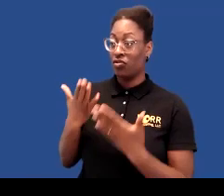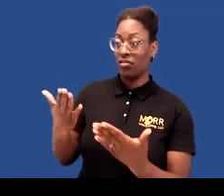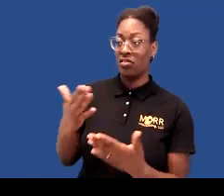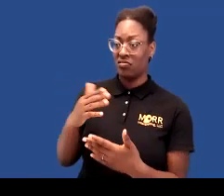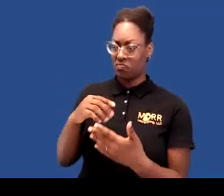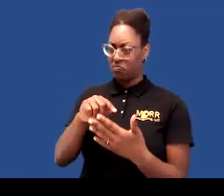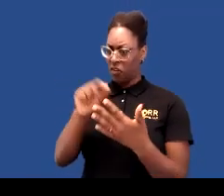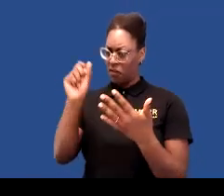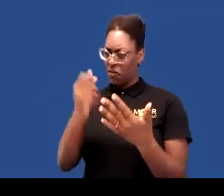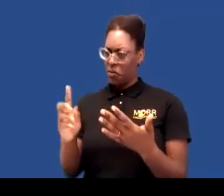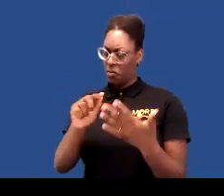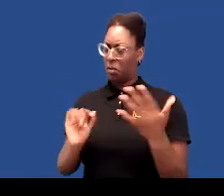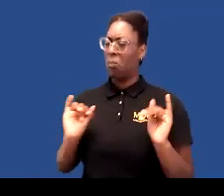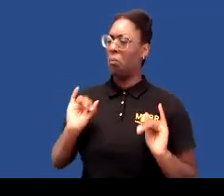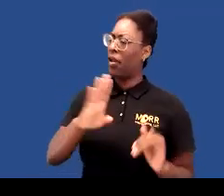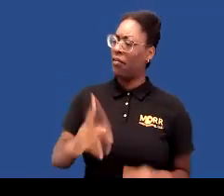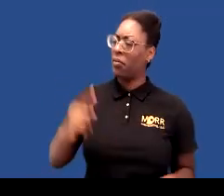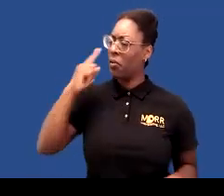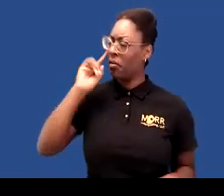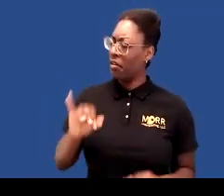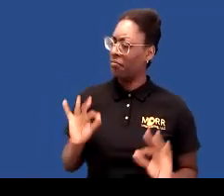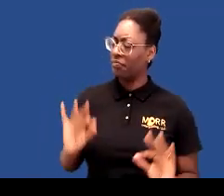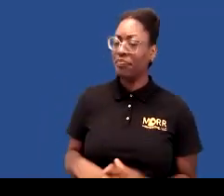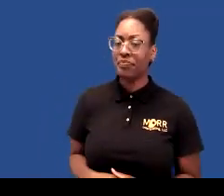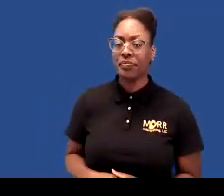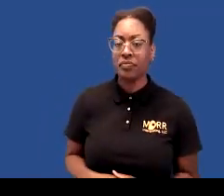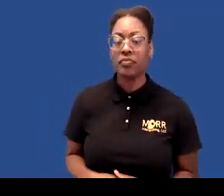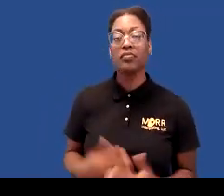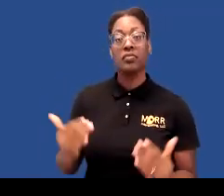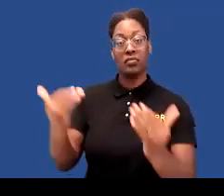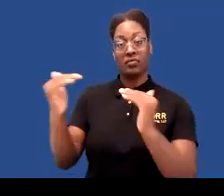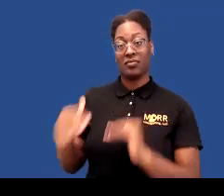[Eric]: [Elle, facilitator]: So our next question is